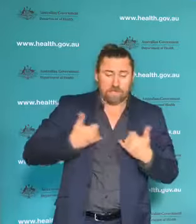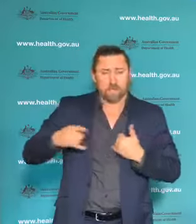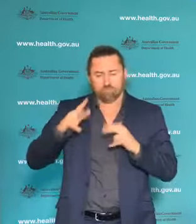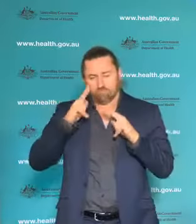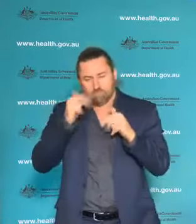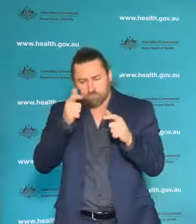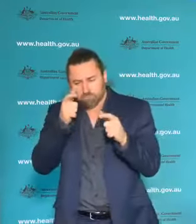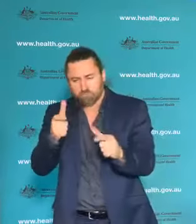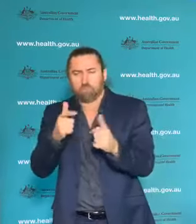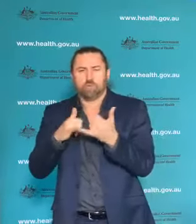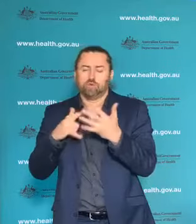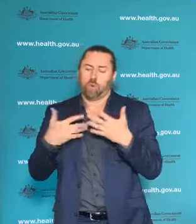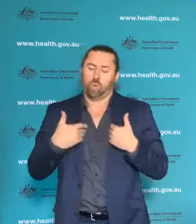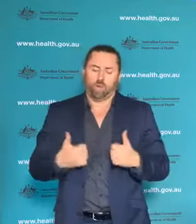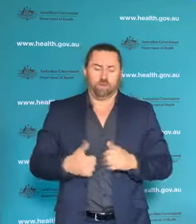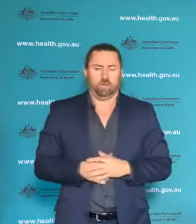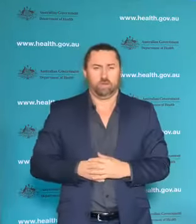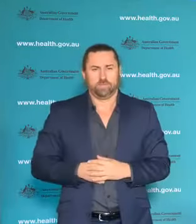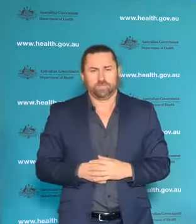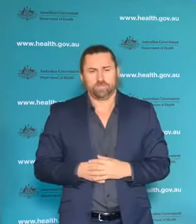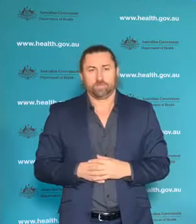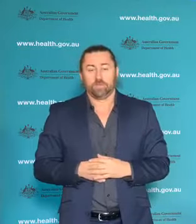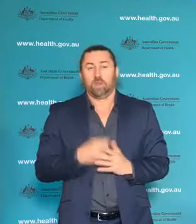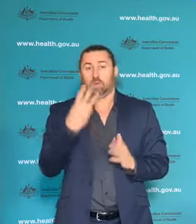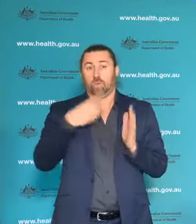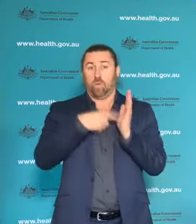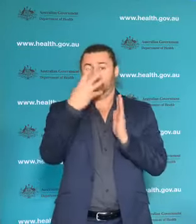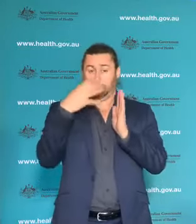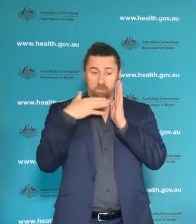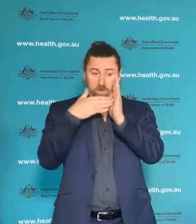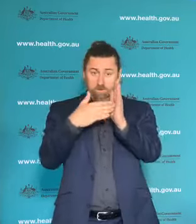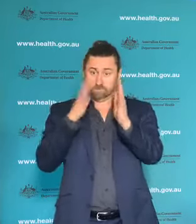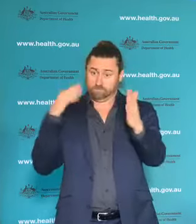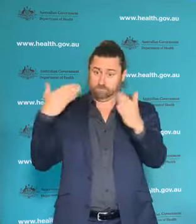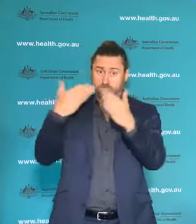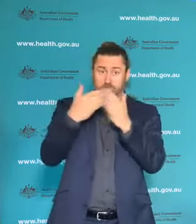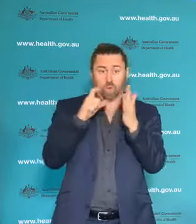Over 4.3 million COVID-19 tests have now been carried out in Australia